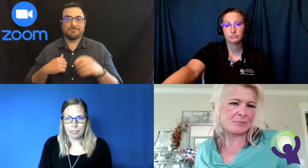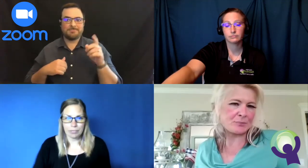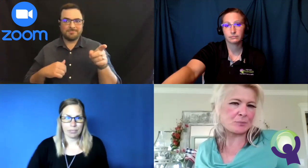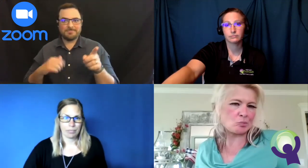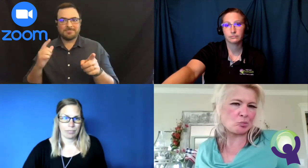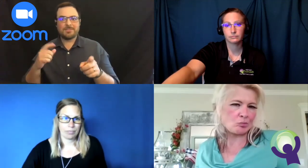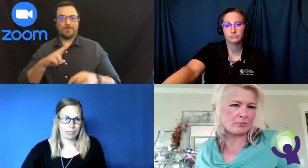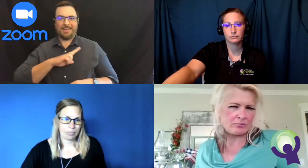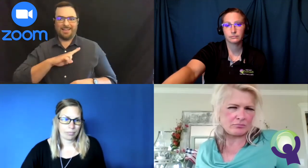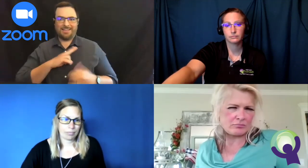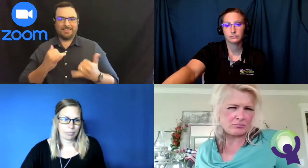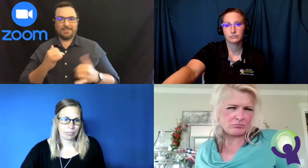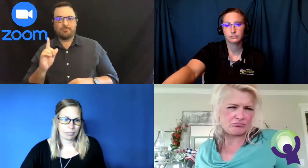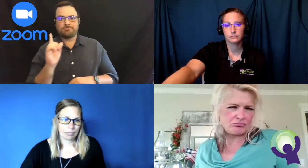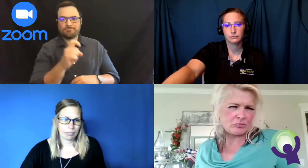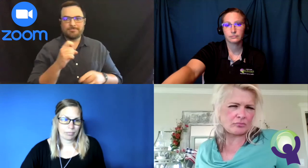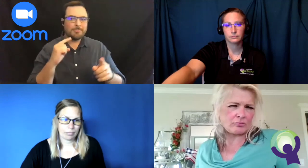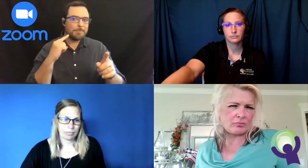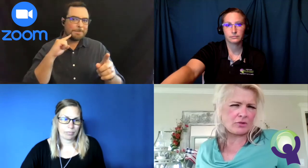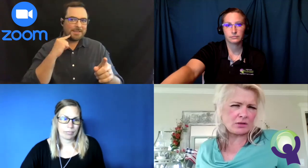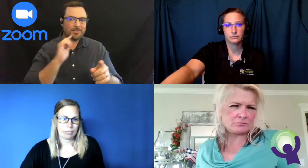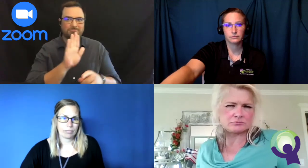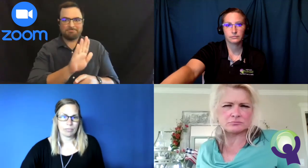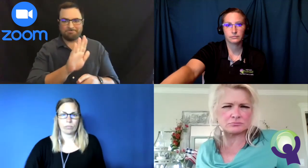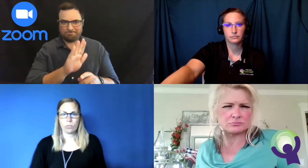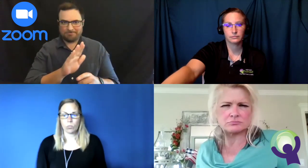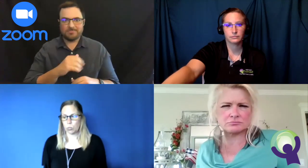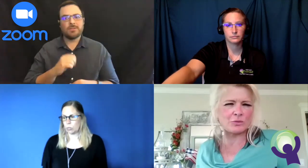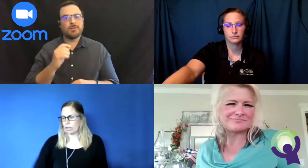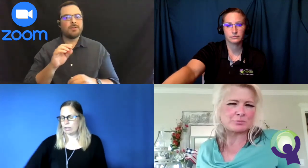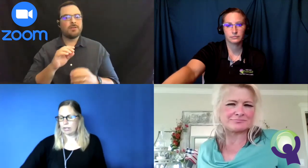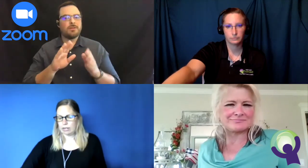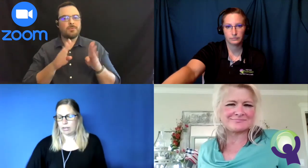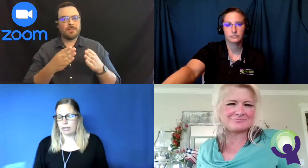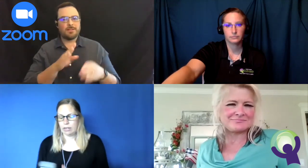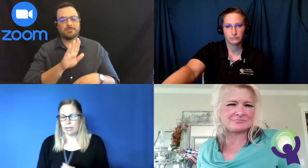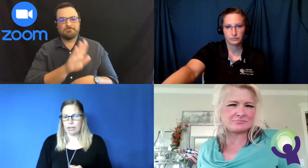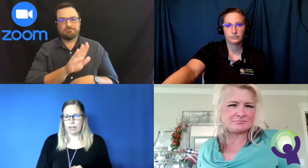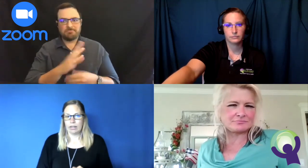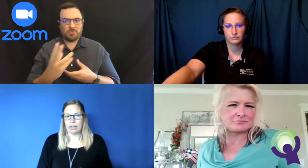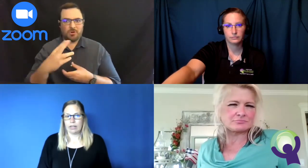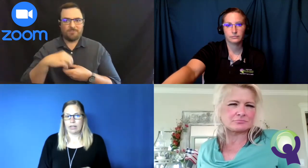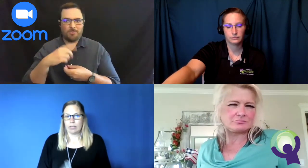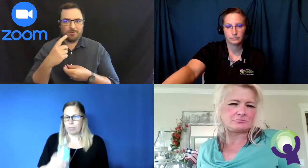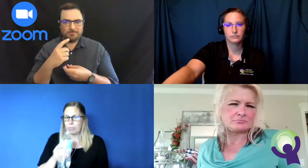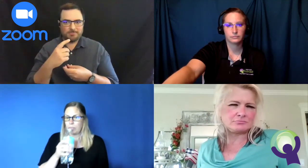question over to you a little bit...in with your involvement with the autism society. Do